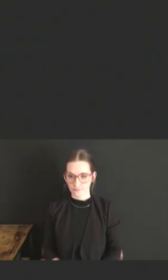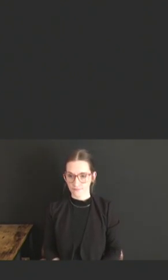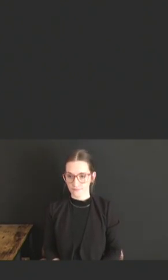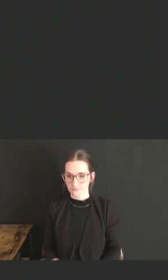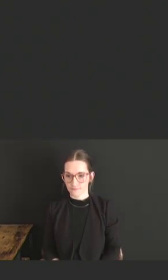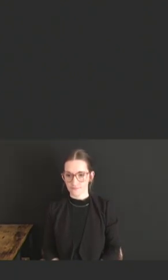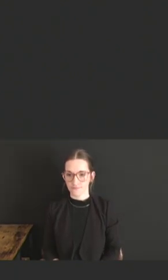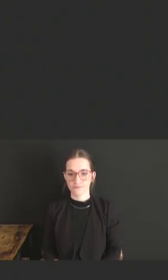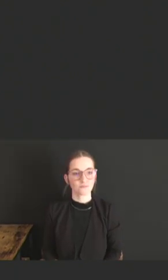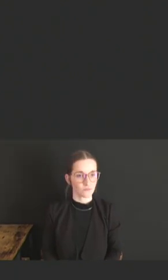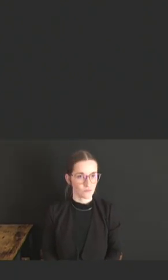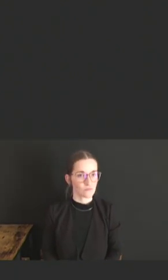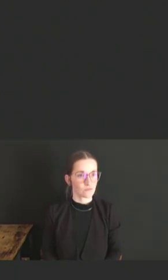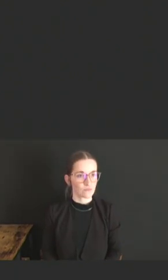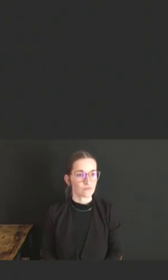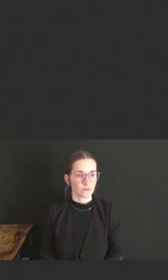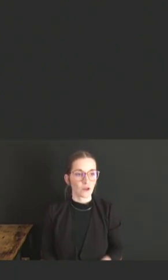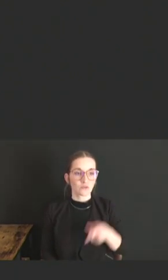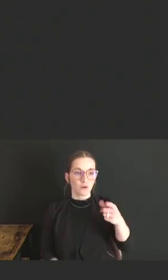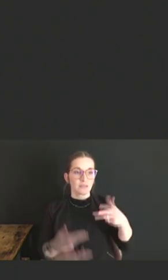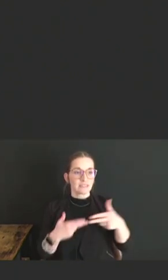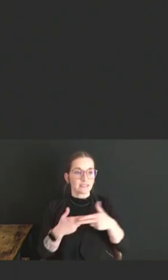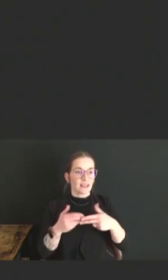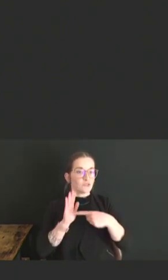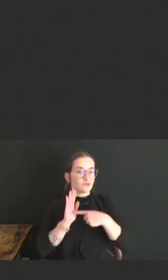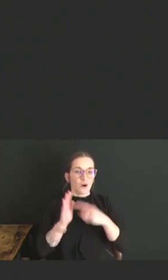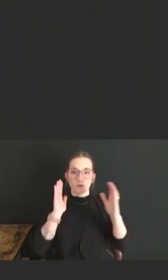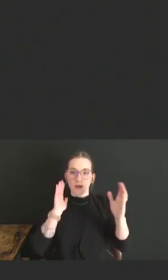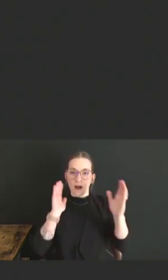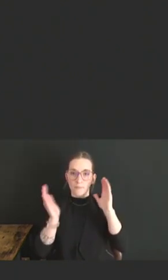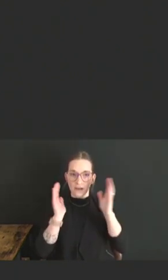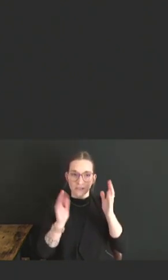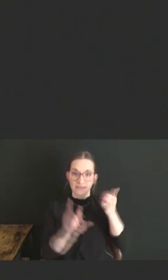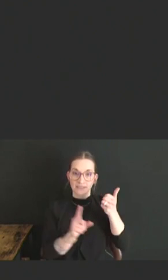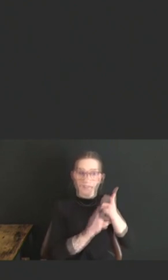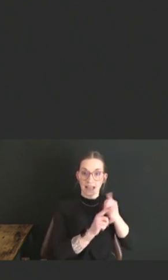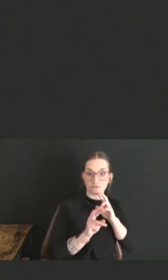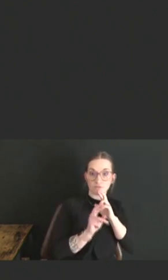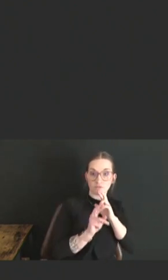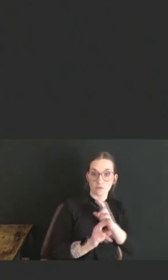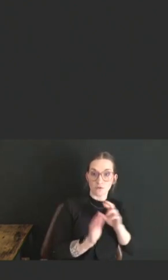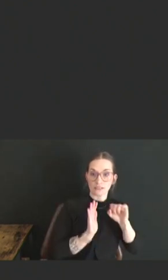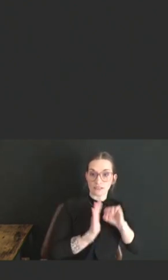So this slide is showing a comparison of self-reported symptoms in the same patients